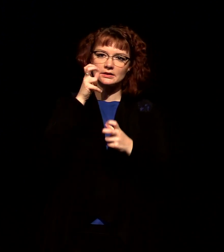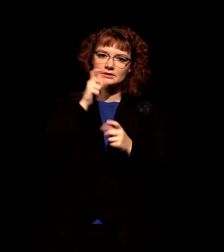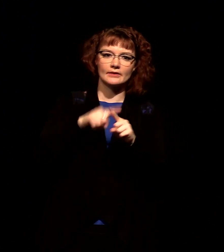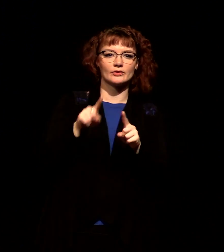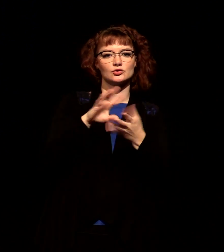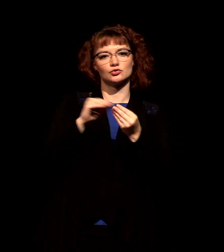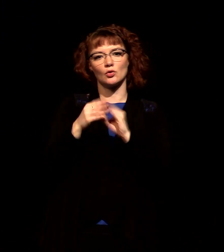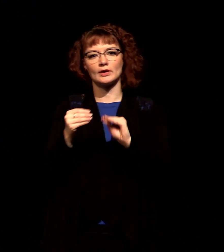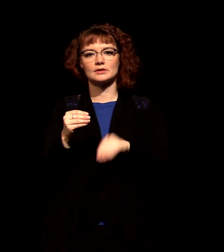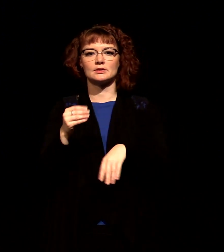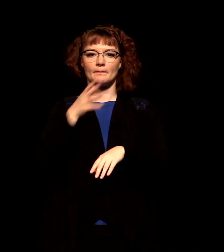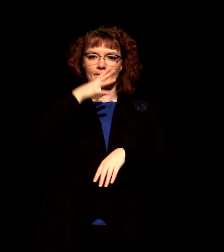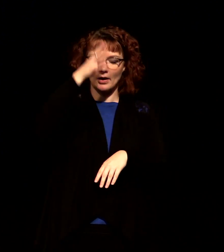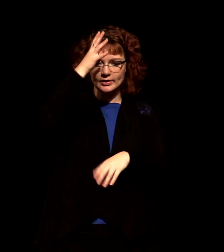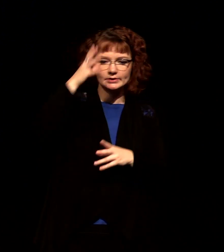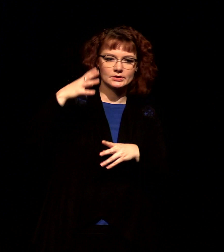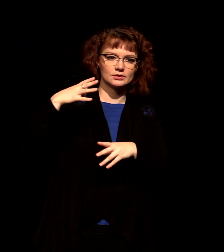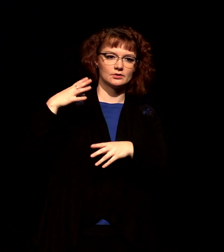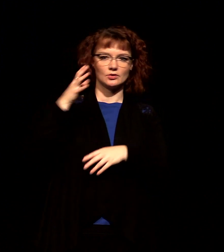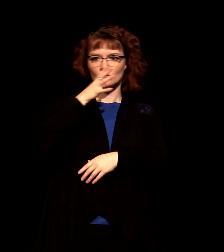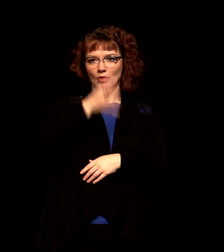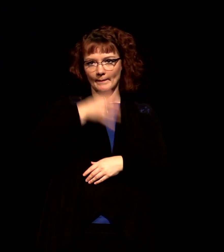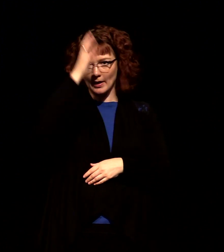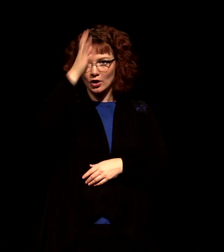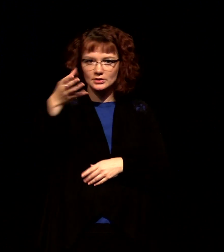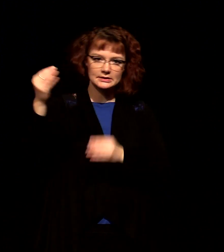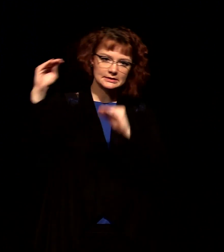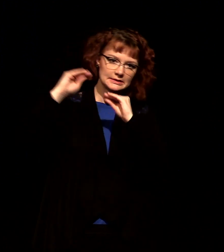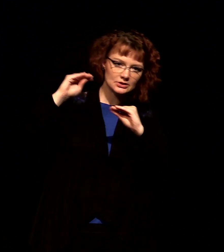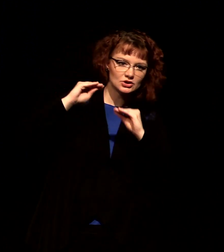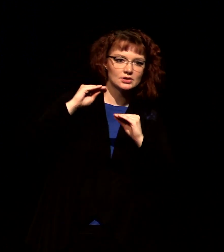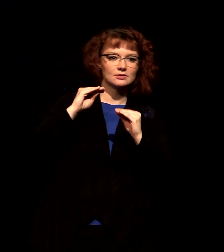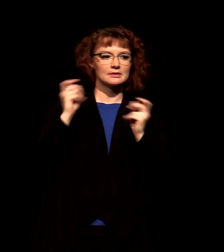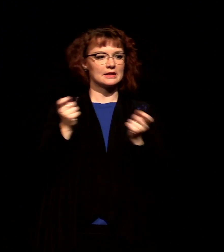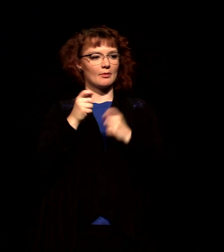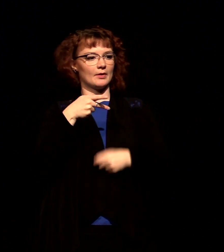parents tell him stories at home, grandparents are teaching them they're celebrating the Passover. And he's learning